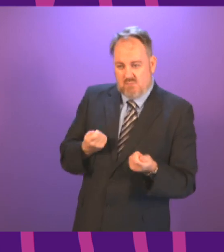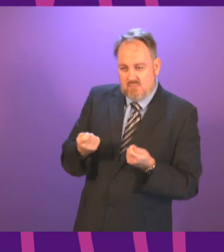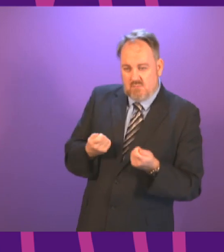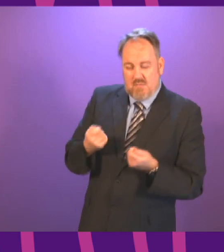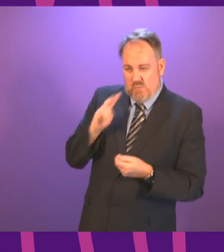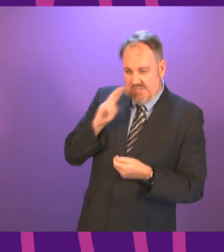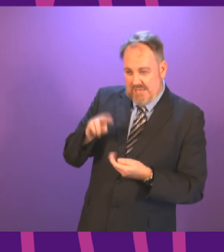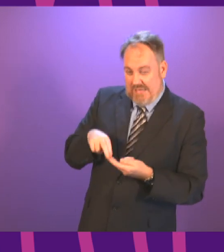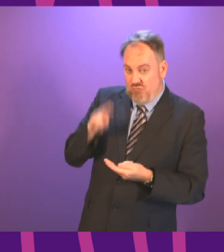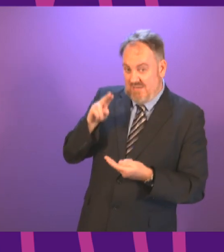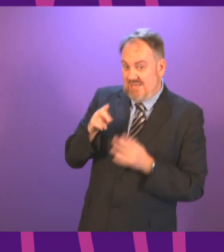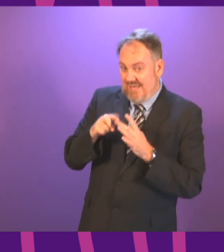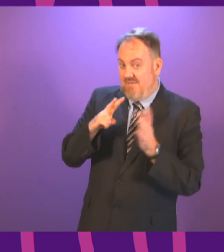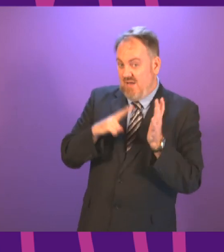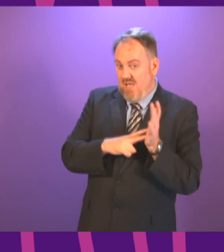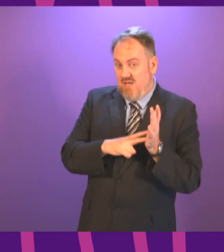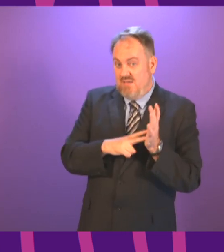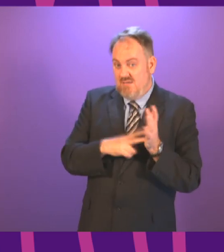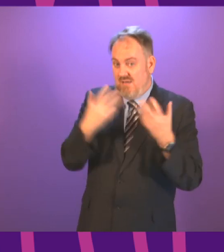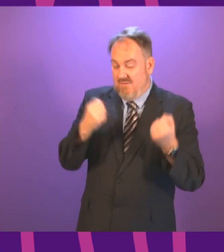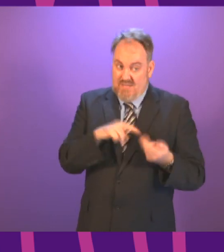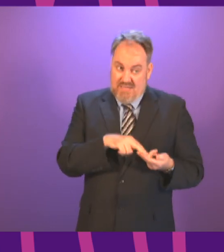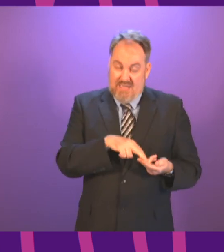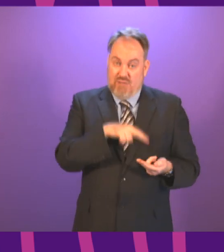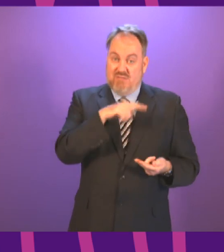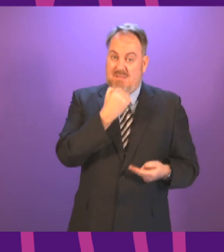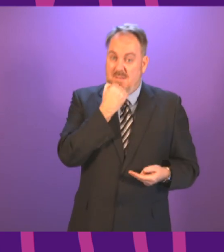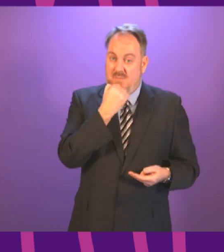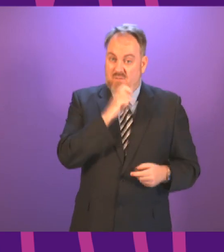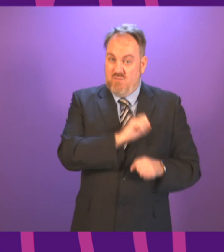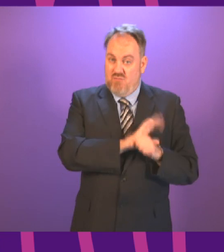actually been an increase in the number of cases in Inverclyde, which perhaps suggests